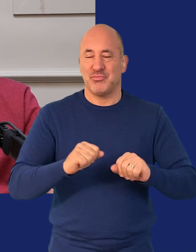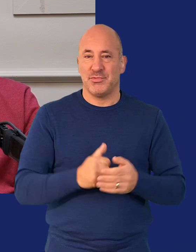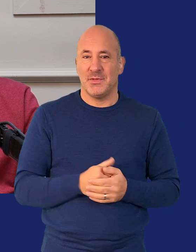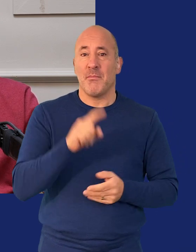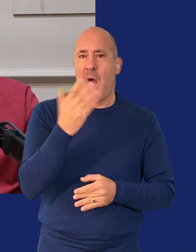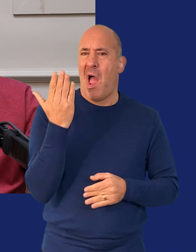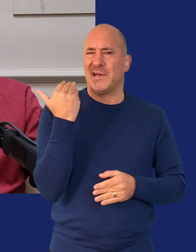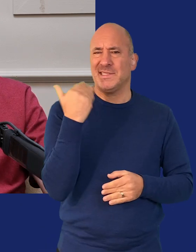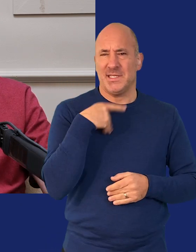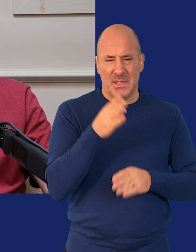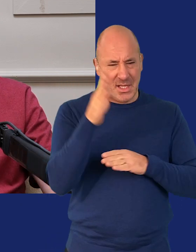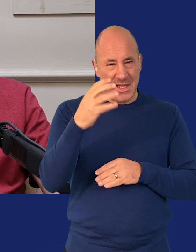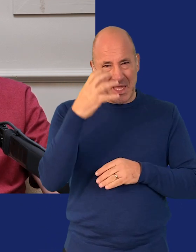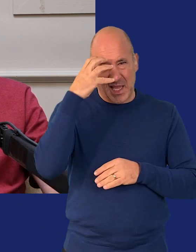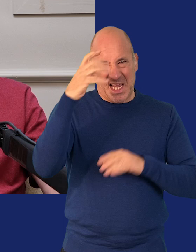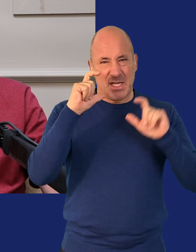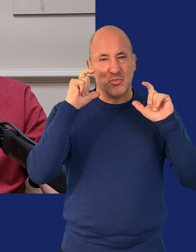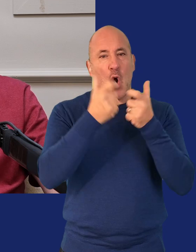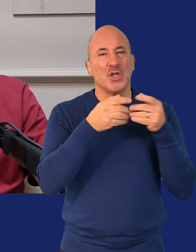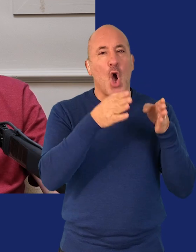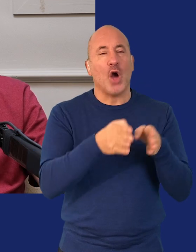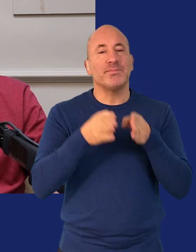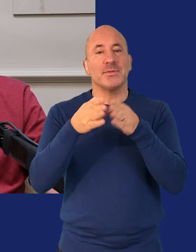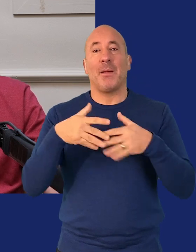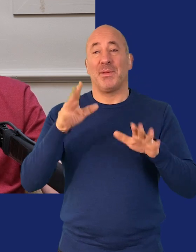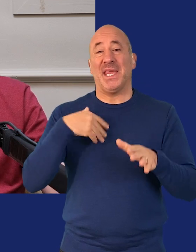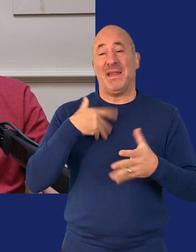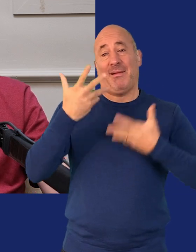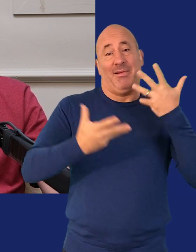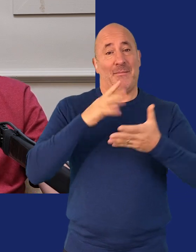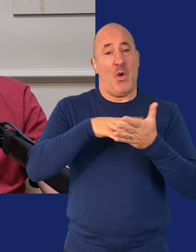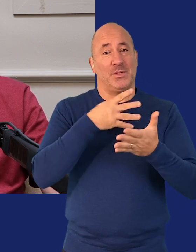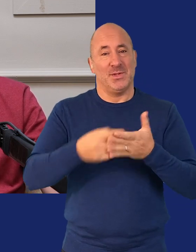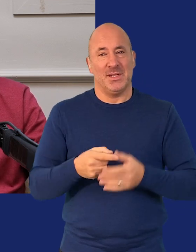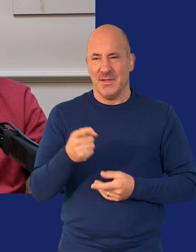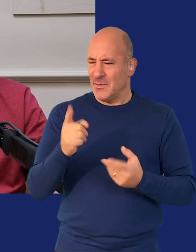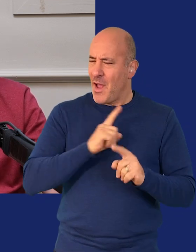Although, I performed it recently when I was at, um, King's College Hospital.